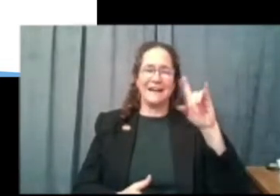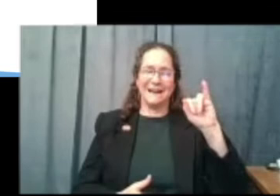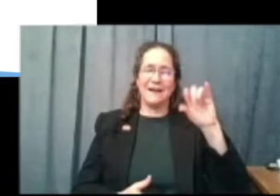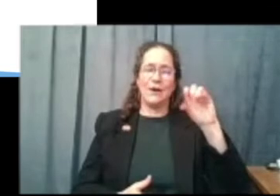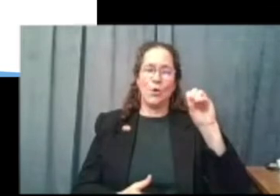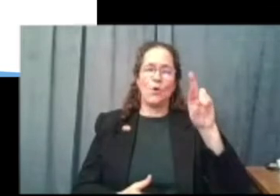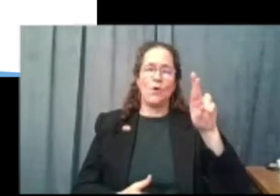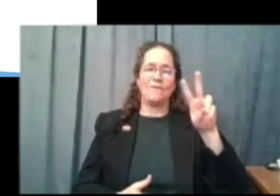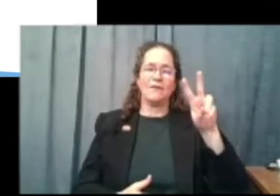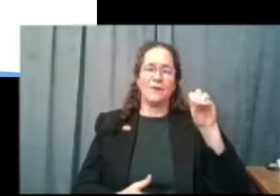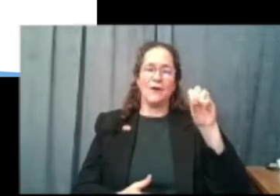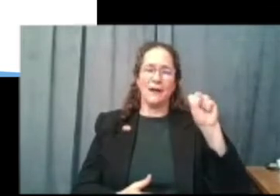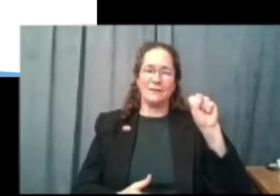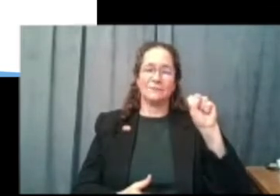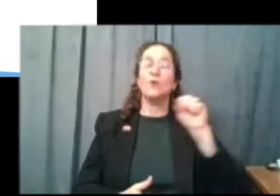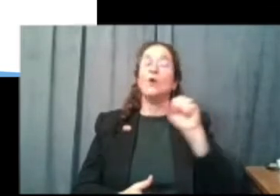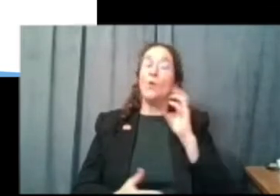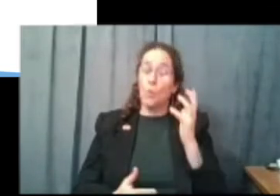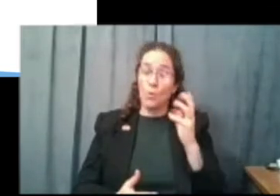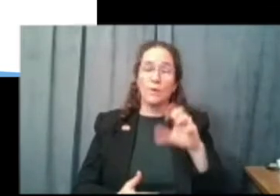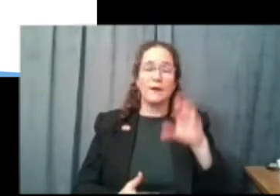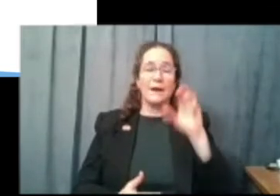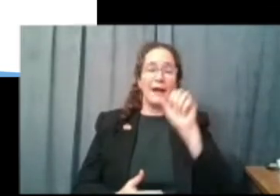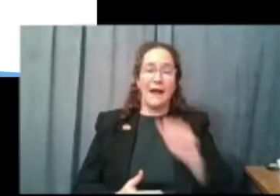@RonBRogers if you want to use Twitter.